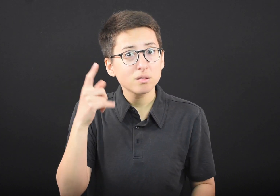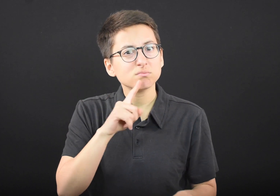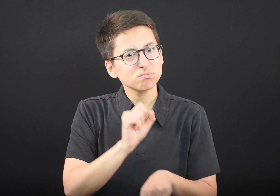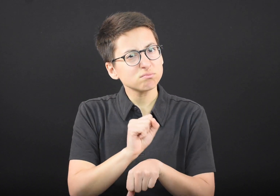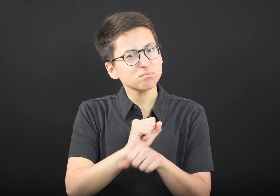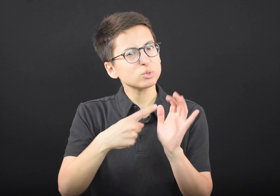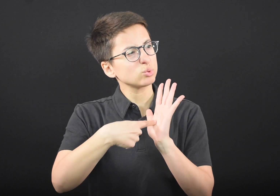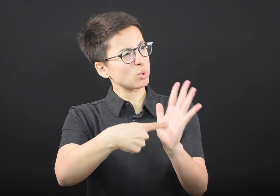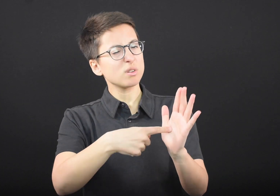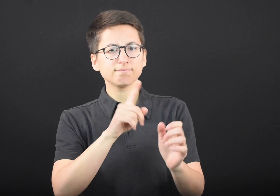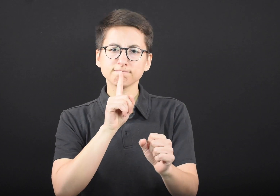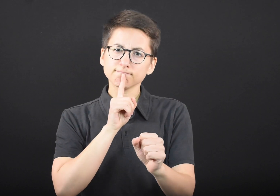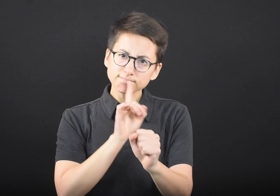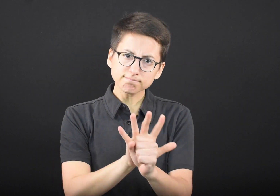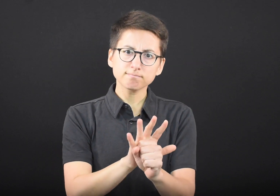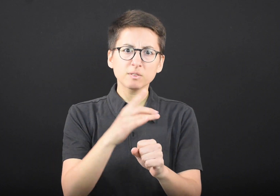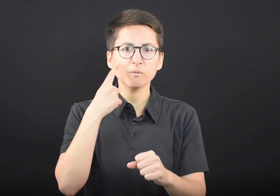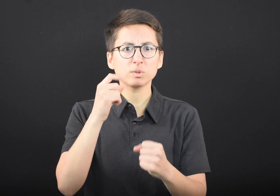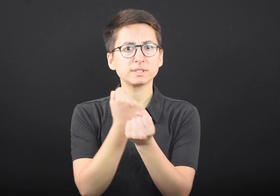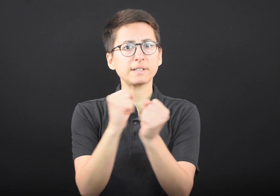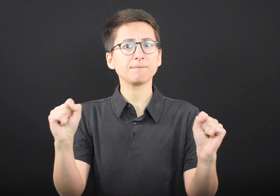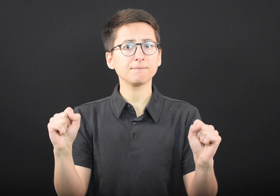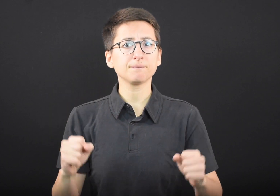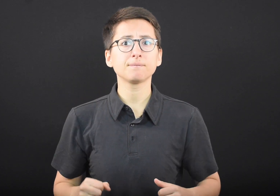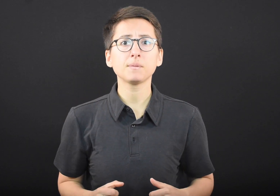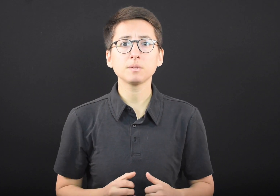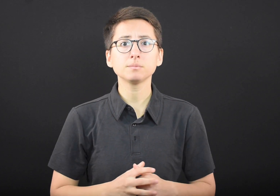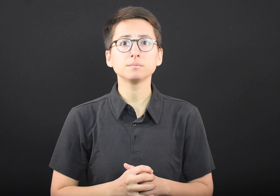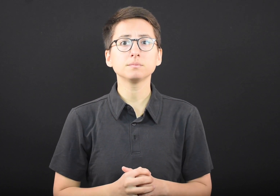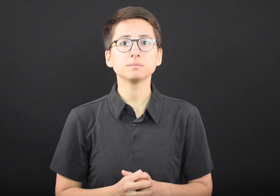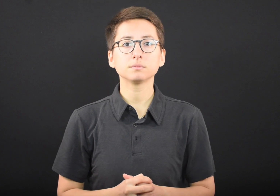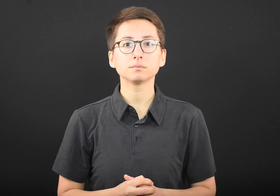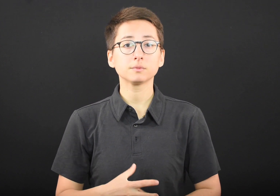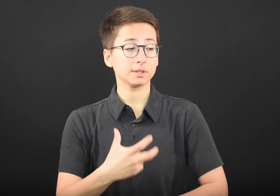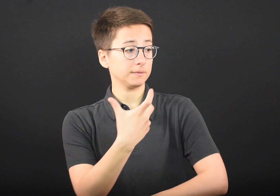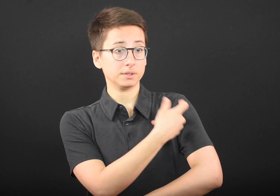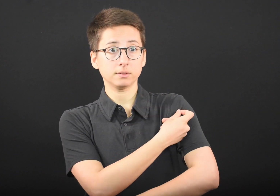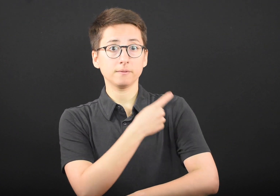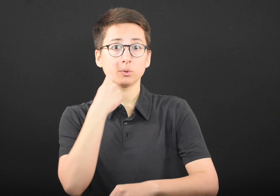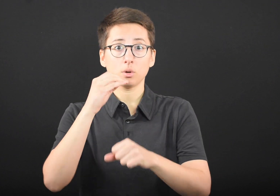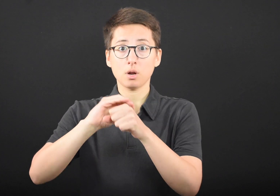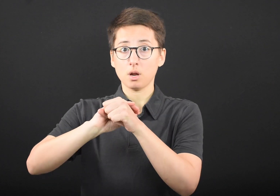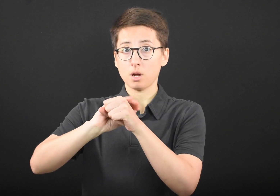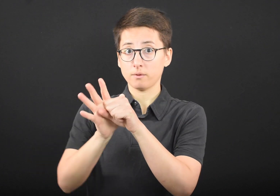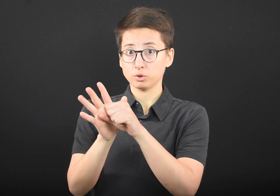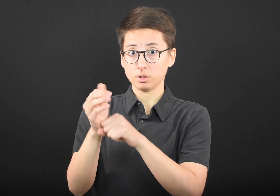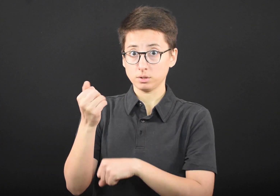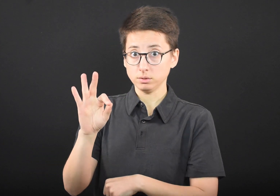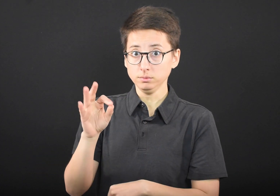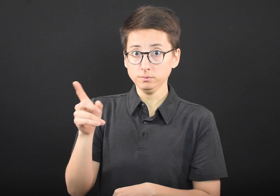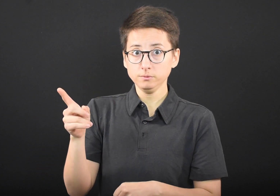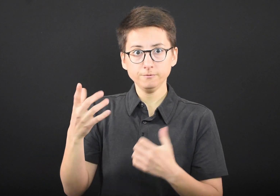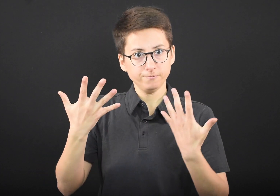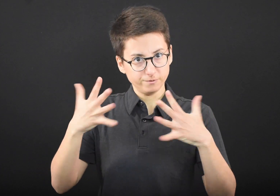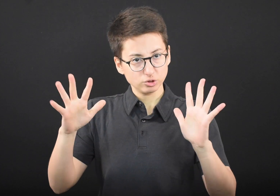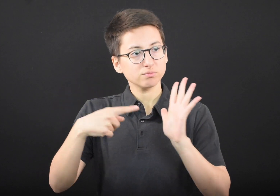just how strong that safety commitment is. ● The available vaccines for COVID-19 were